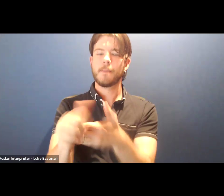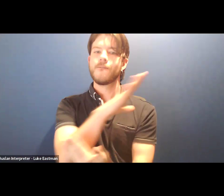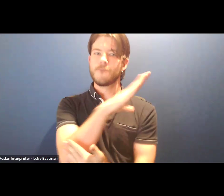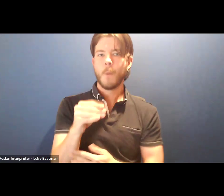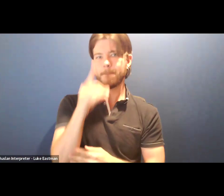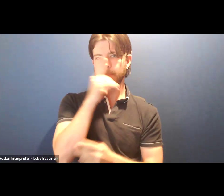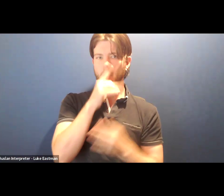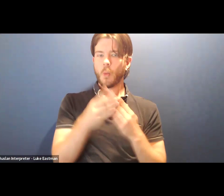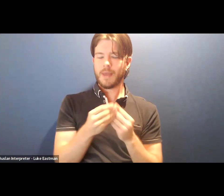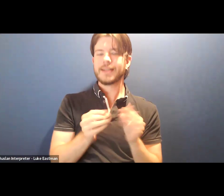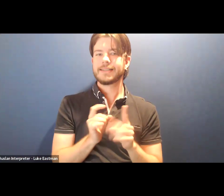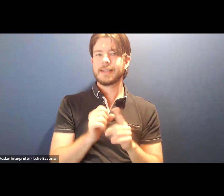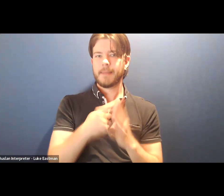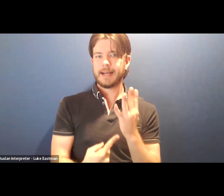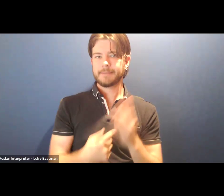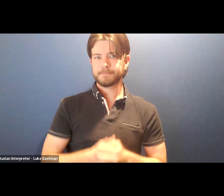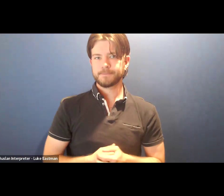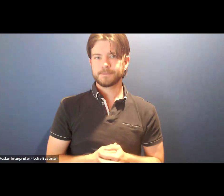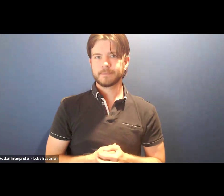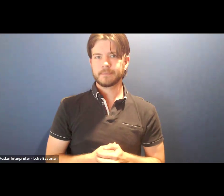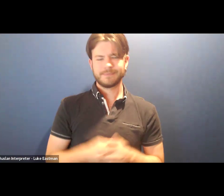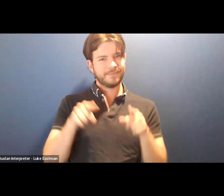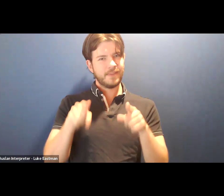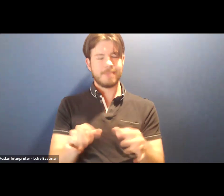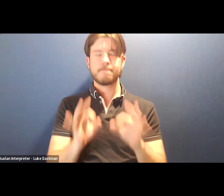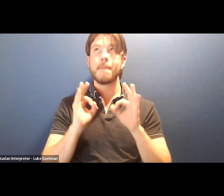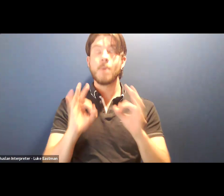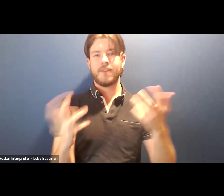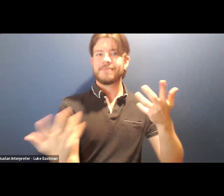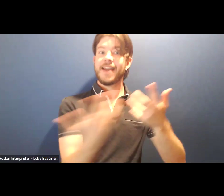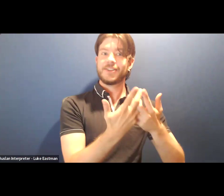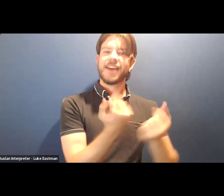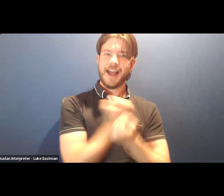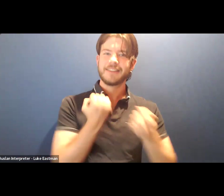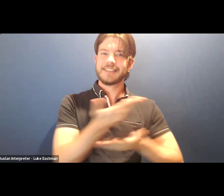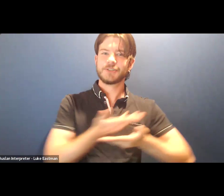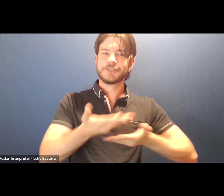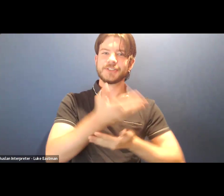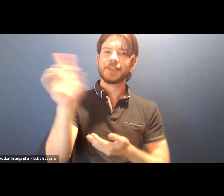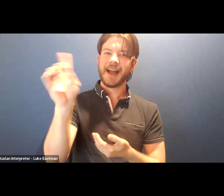disability and that fits really well into what we're talking about today.